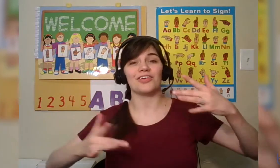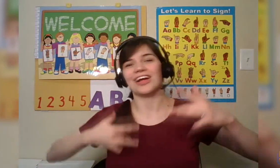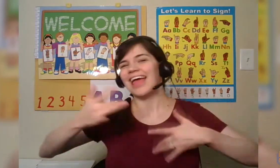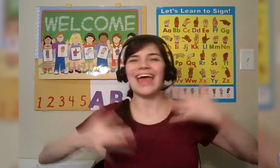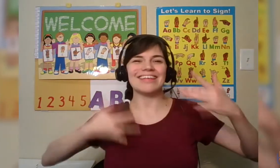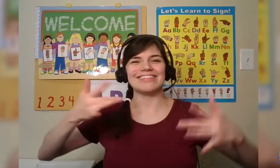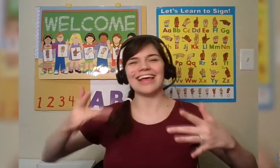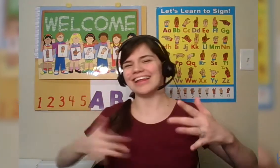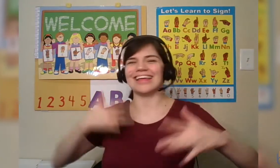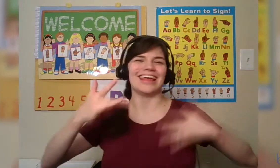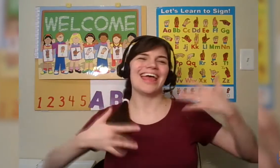Excited. Excited.